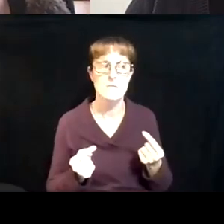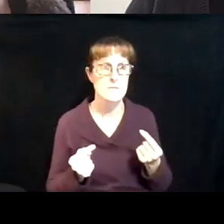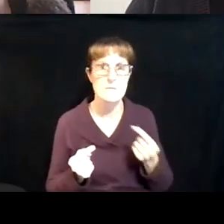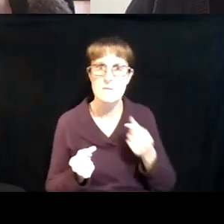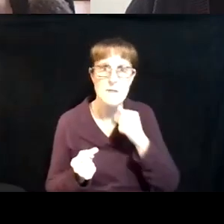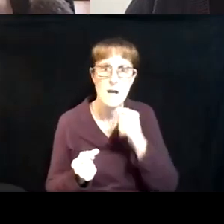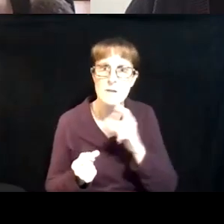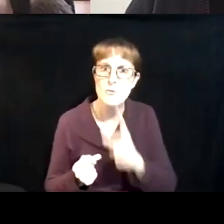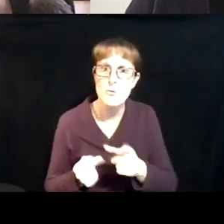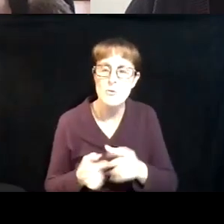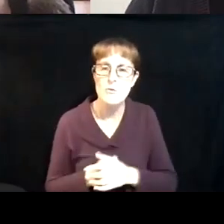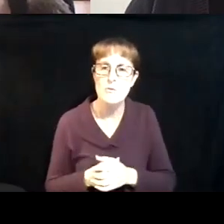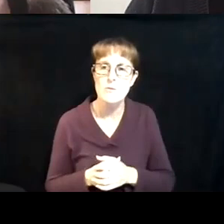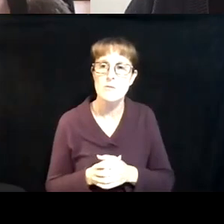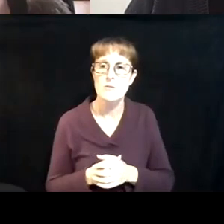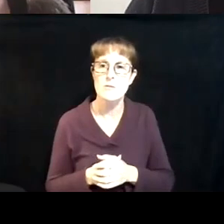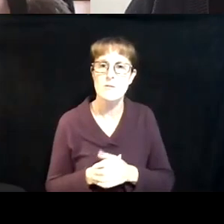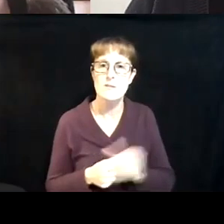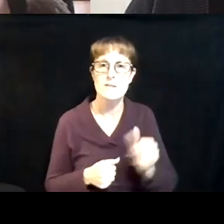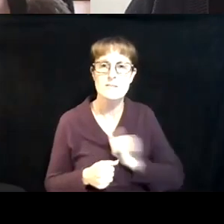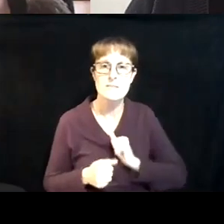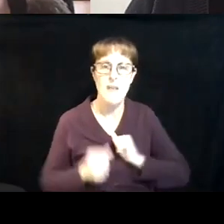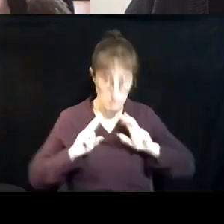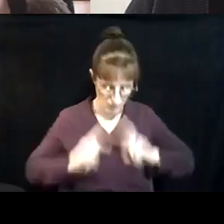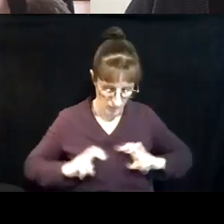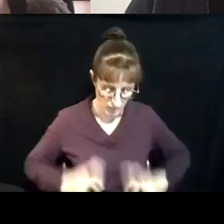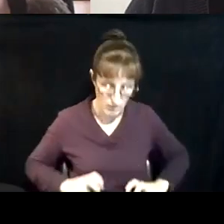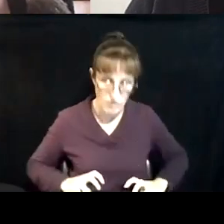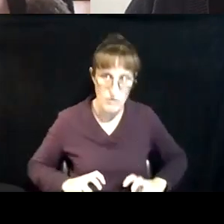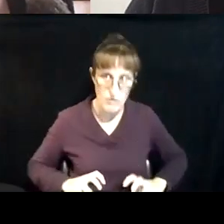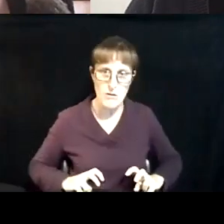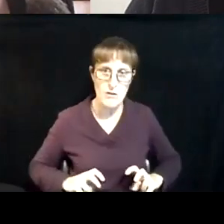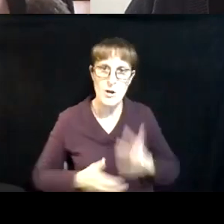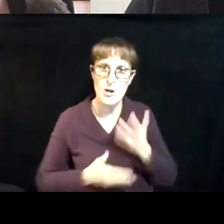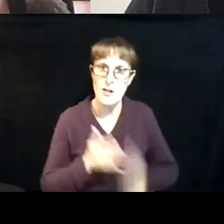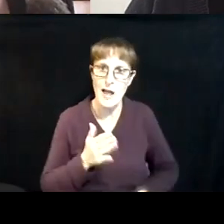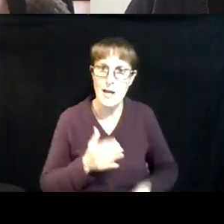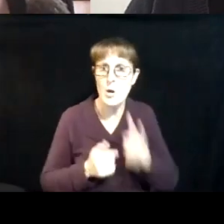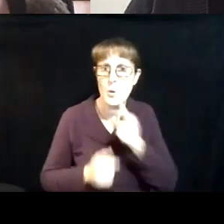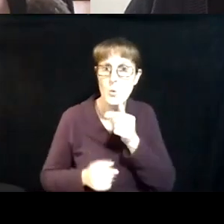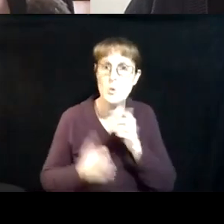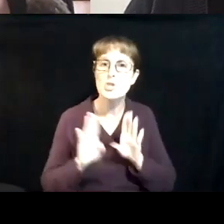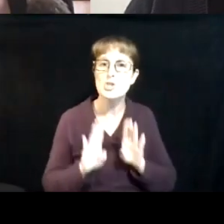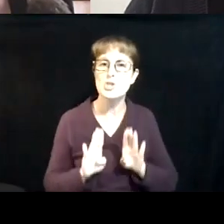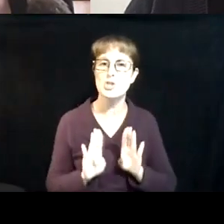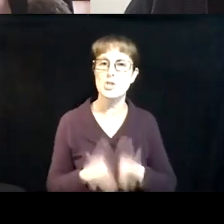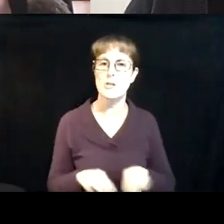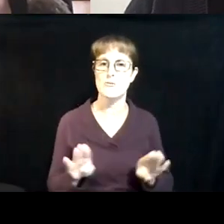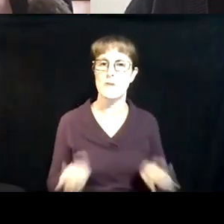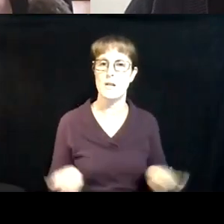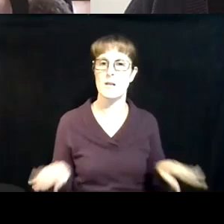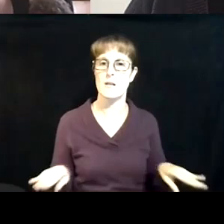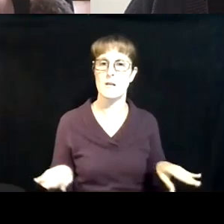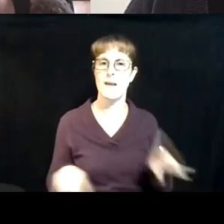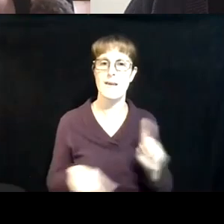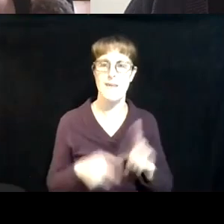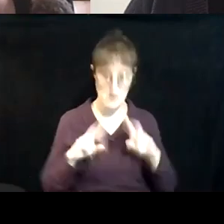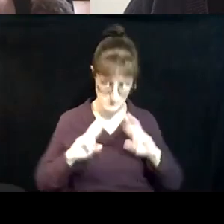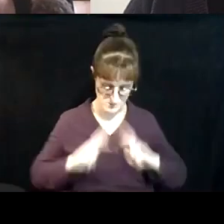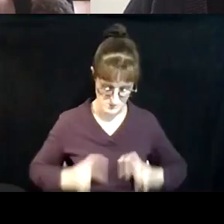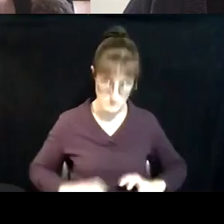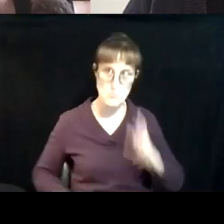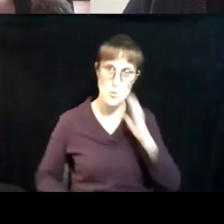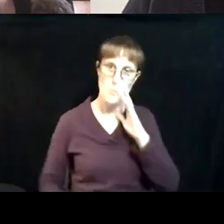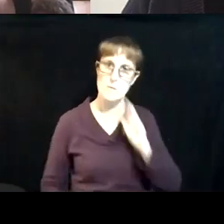Children. Children. We have moved away from where, I mean,